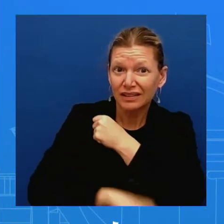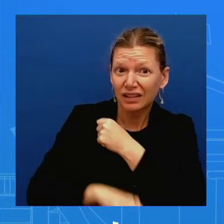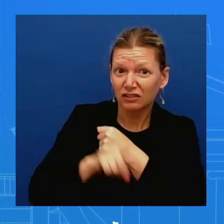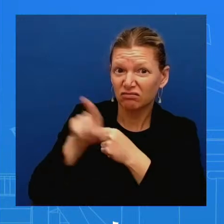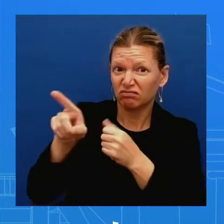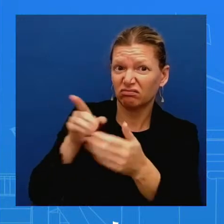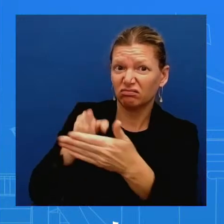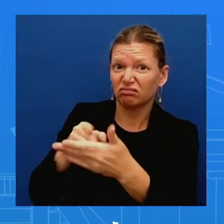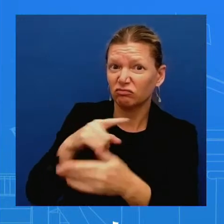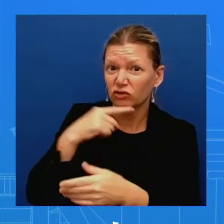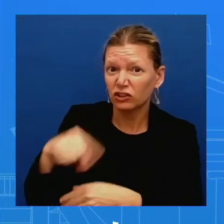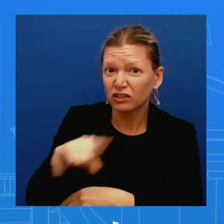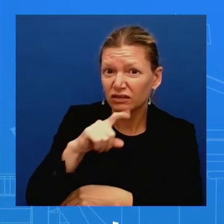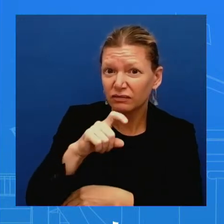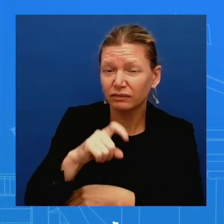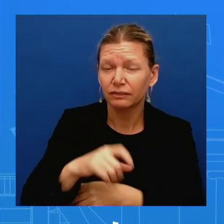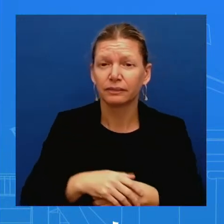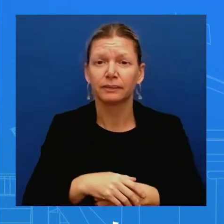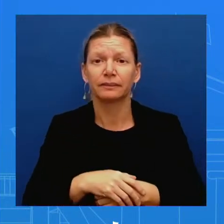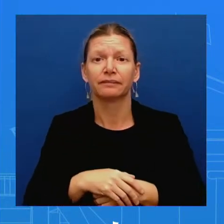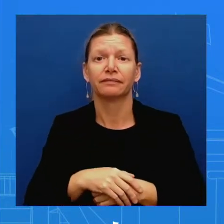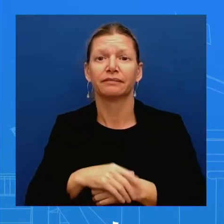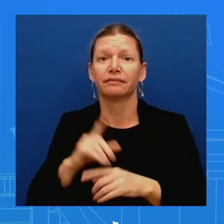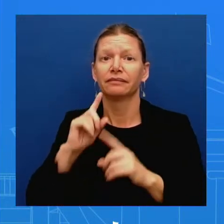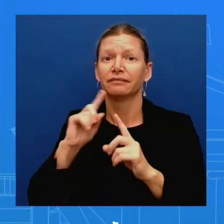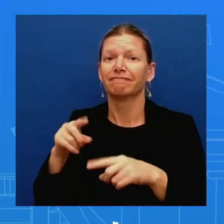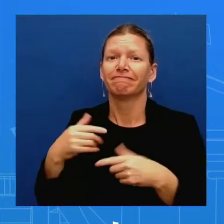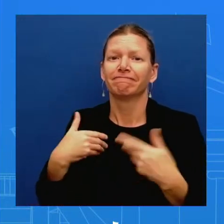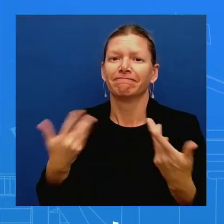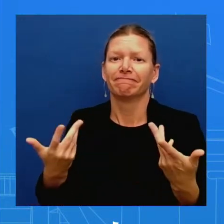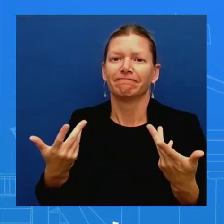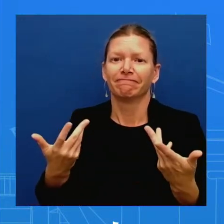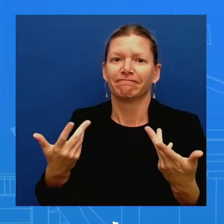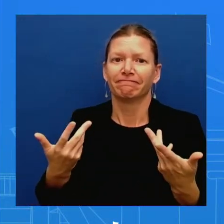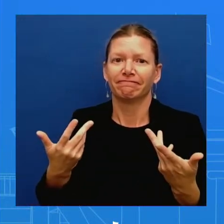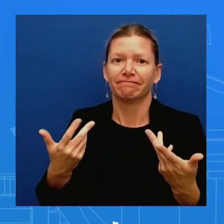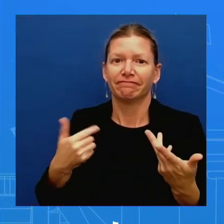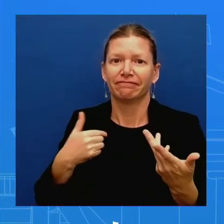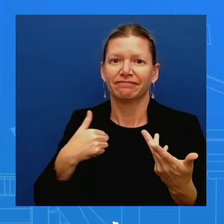That's not what we do. But I can say that, to your point, today, the Department of Treasury designated